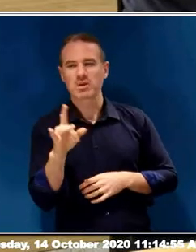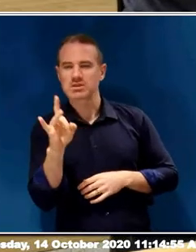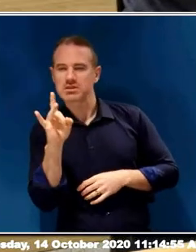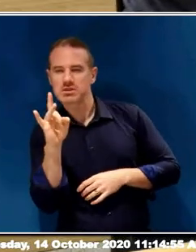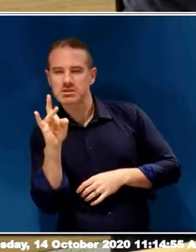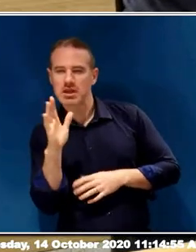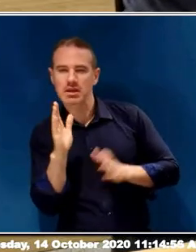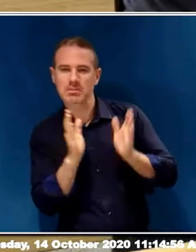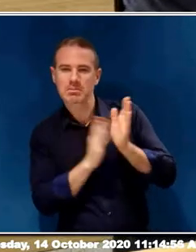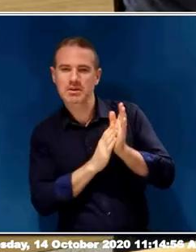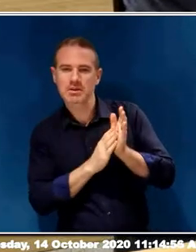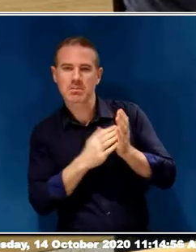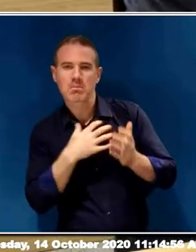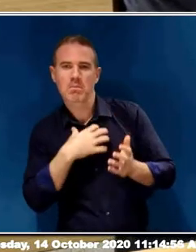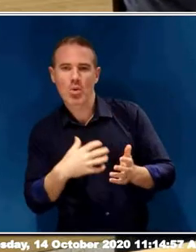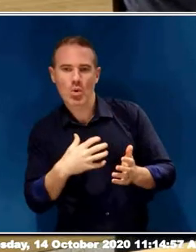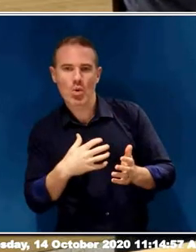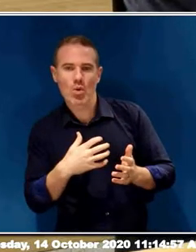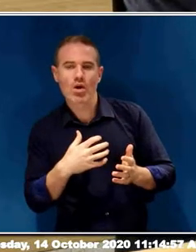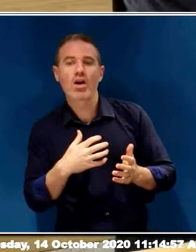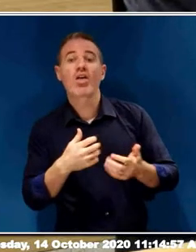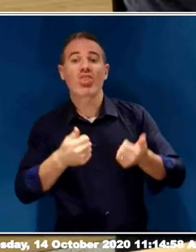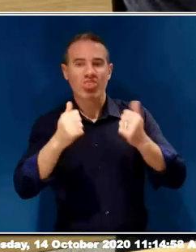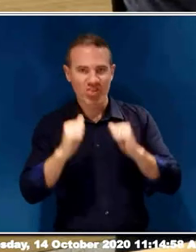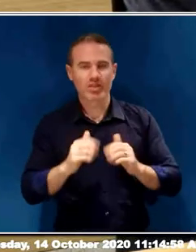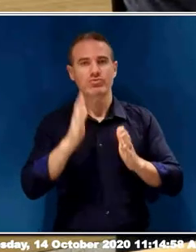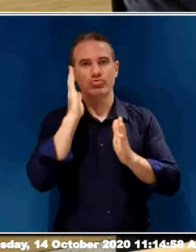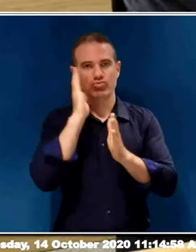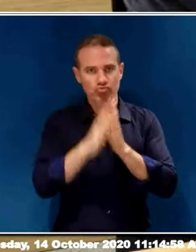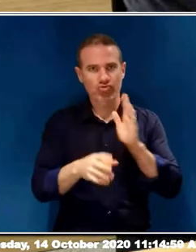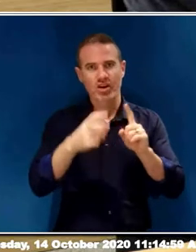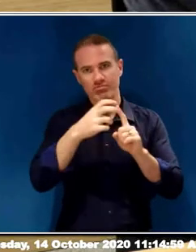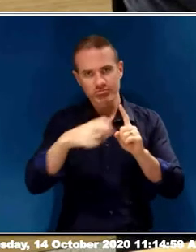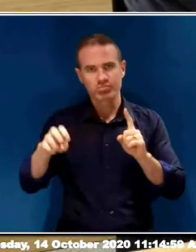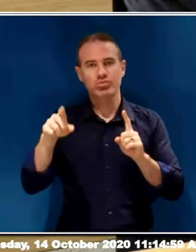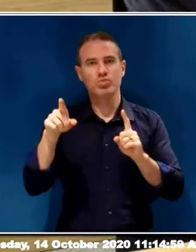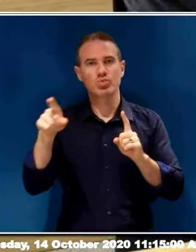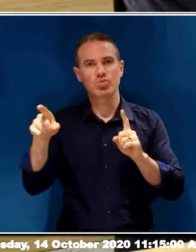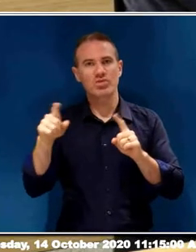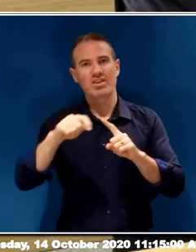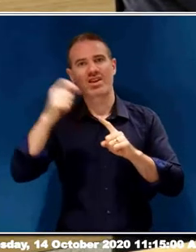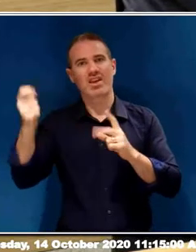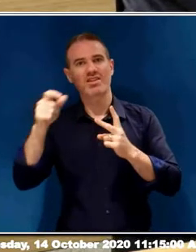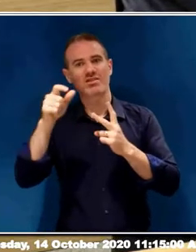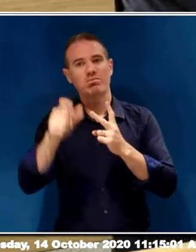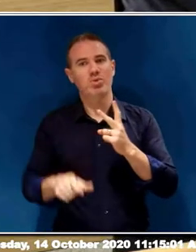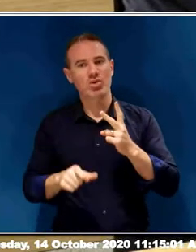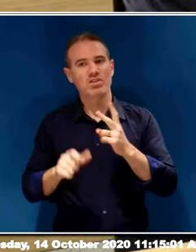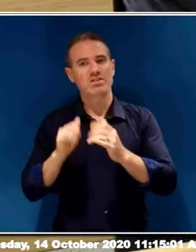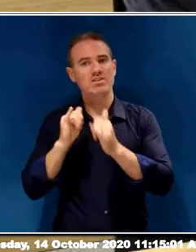and then proceed directly into the expert evidence of Ms Kate de Bruin.